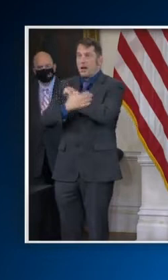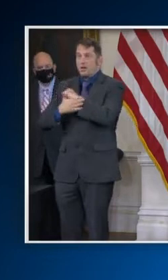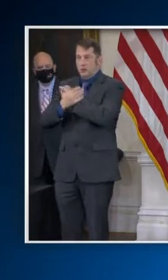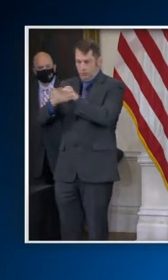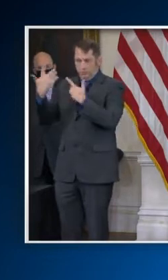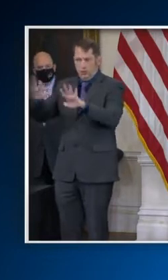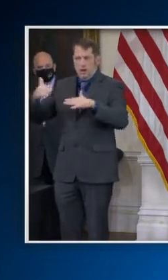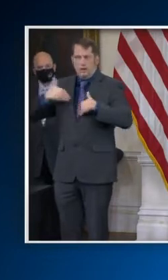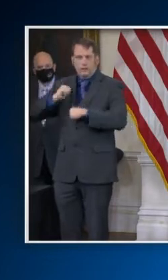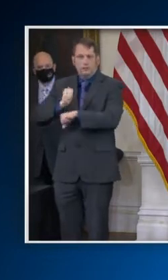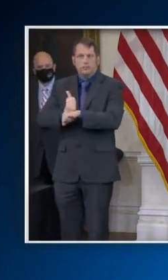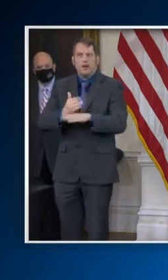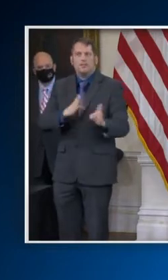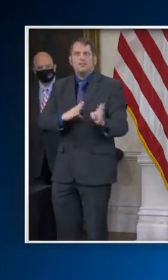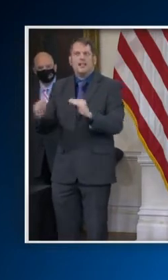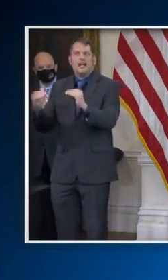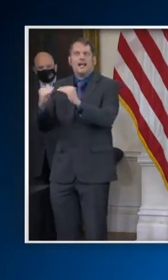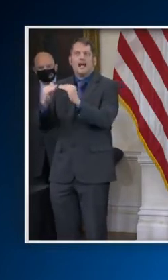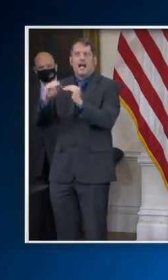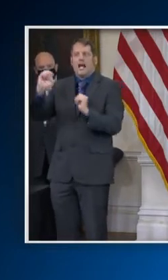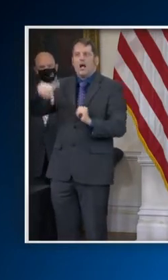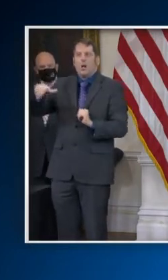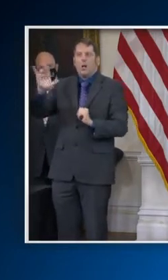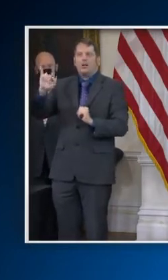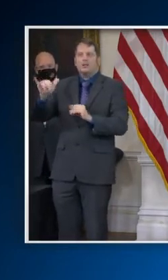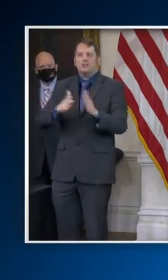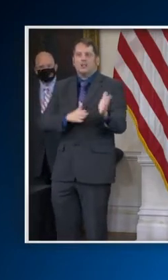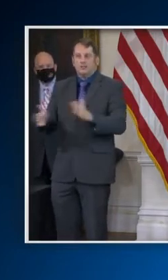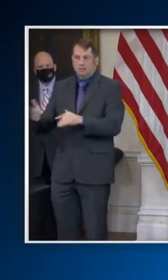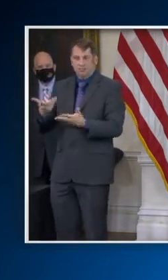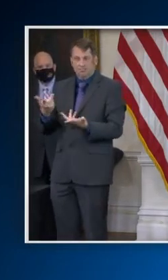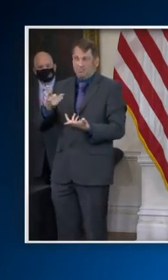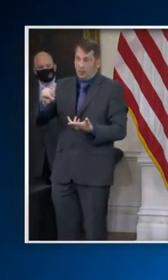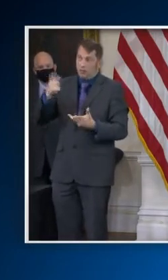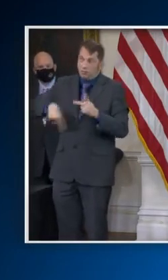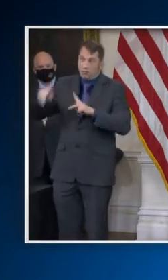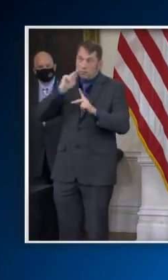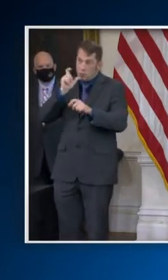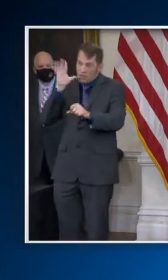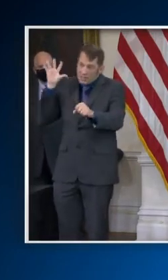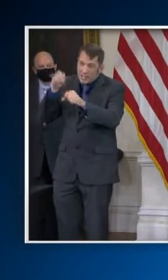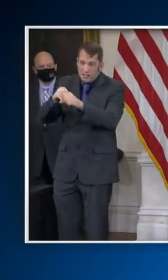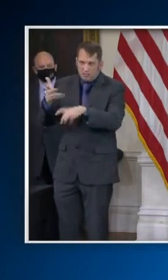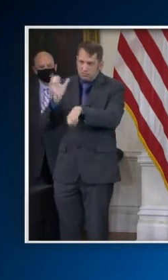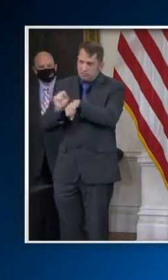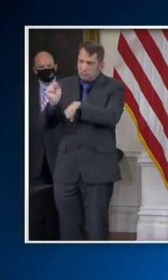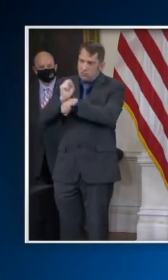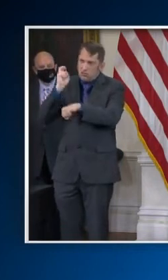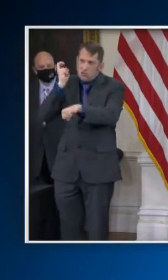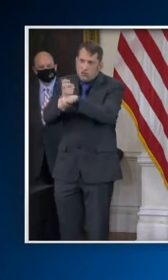EACH OF MARYLAND’S 24 COUNTIES PROVIDED AN EQUITY PLAN AND WE THANK THEM FOR THEIR HARD WORK.